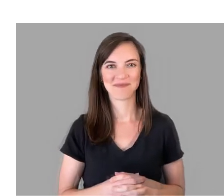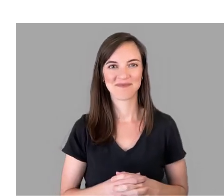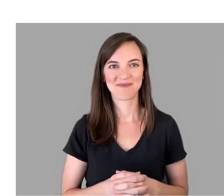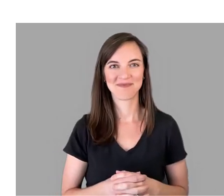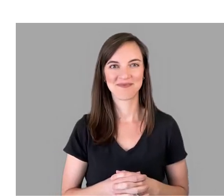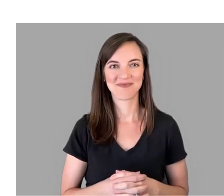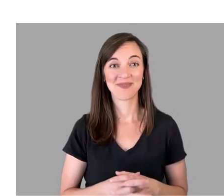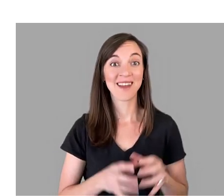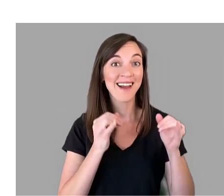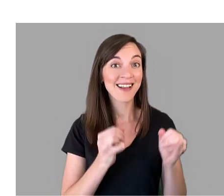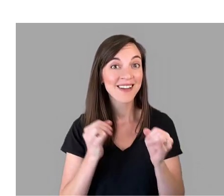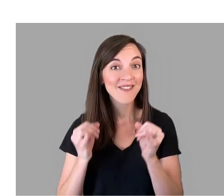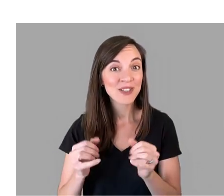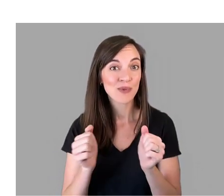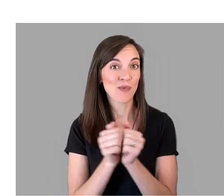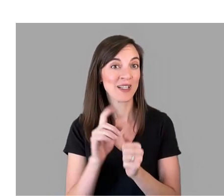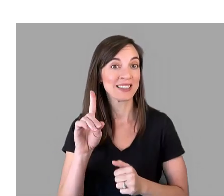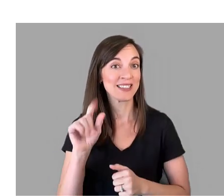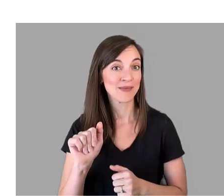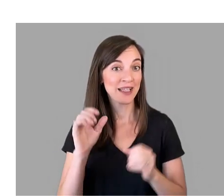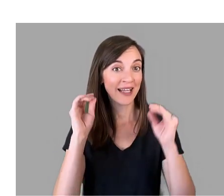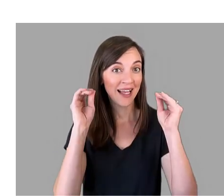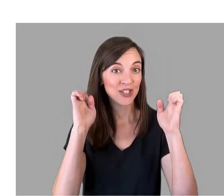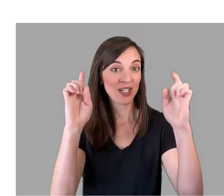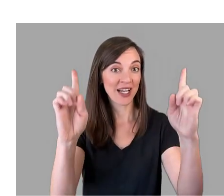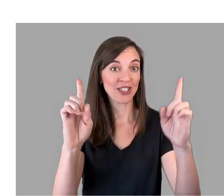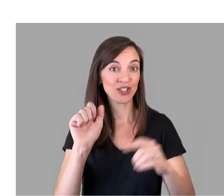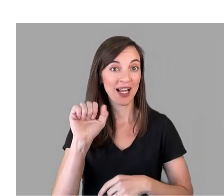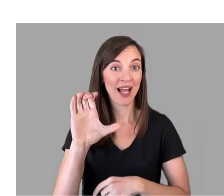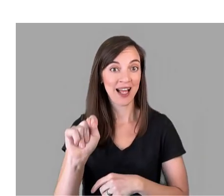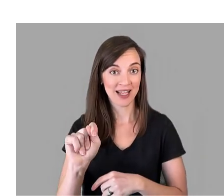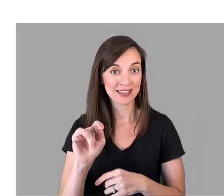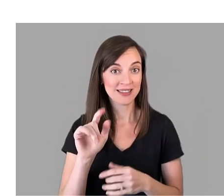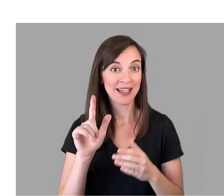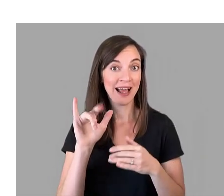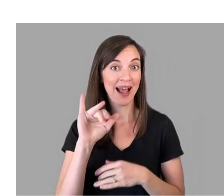The Individuals with Disabilities Education Act, or IDEA, and Florida law